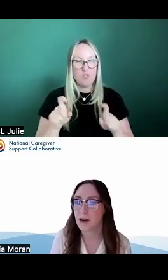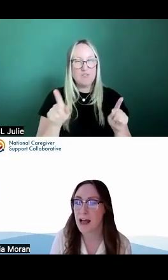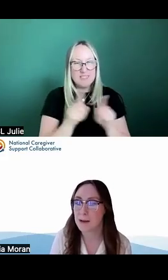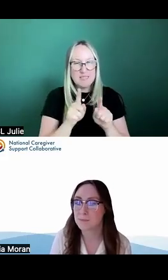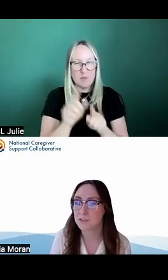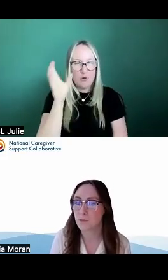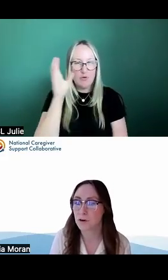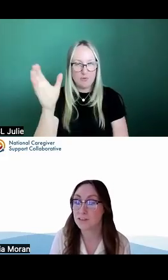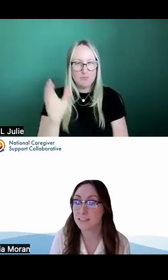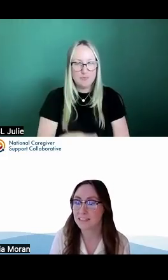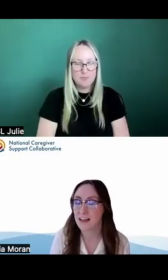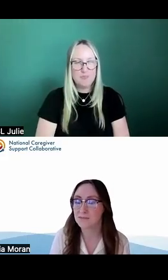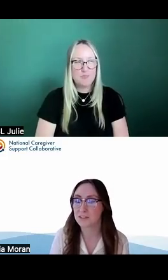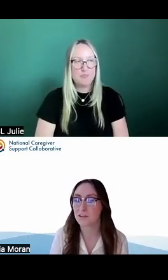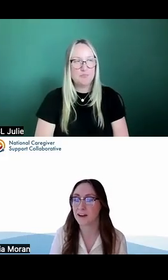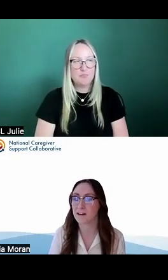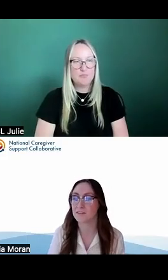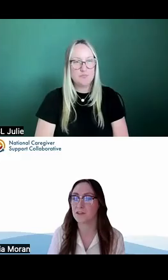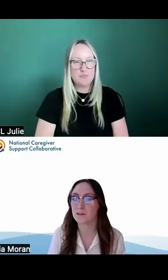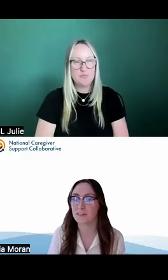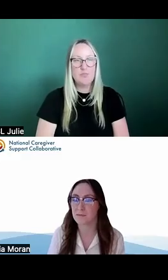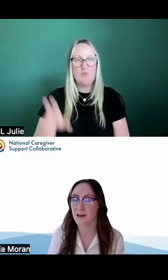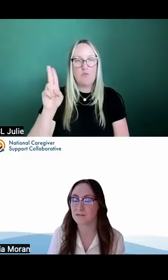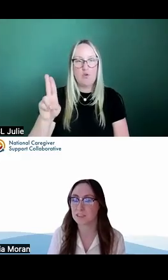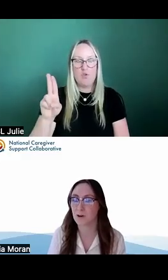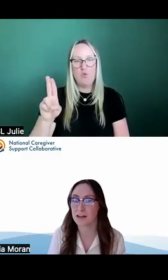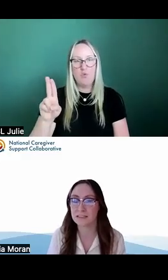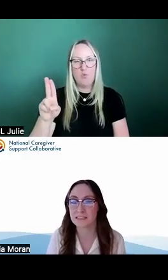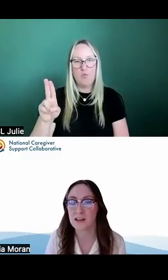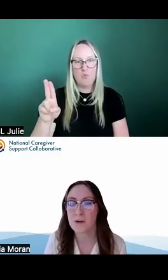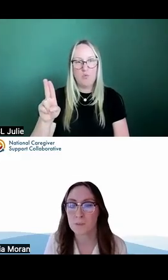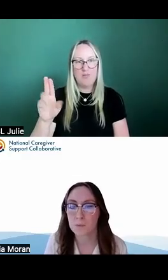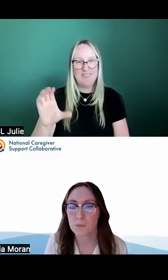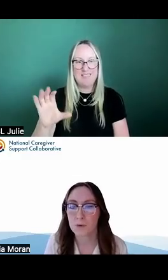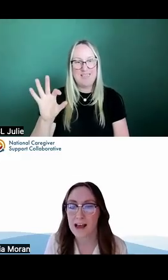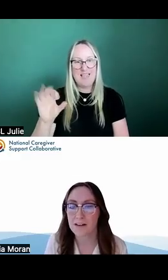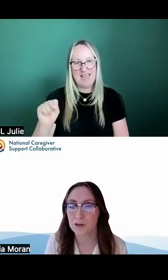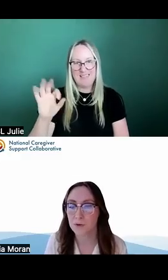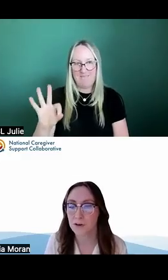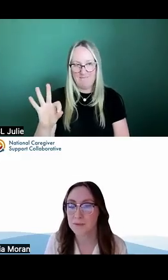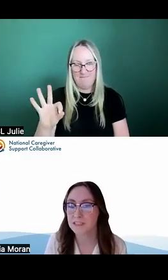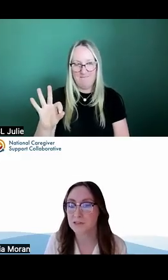perhaps for UCSF, so Clara if you could think about a response. We have "your program is